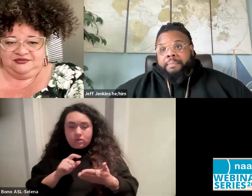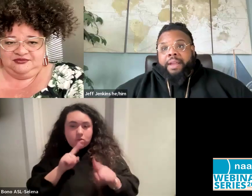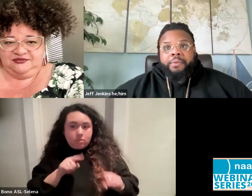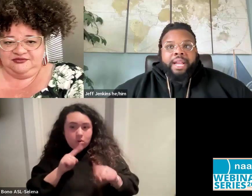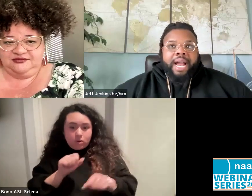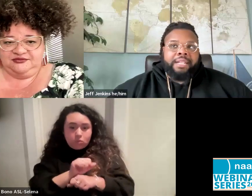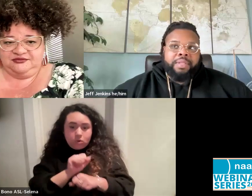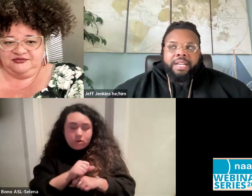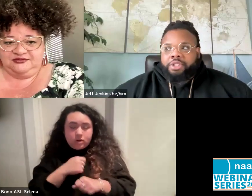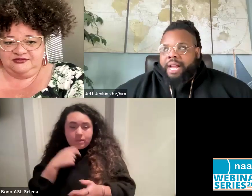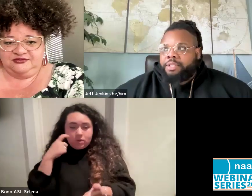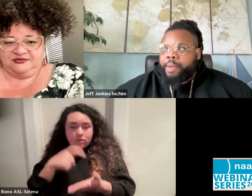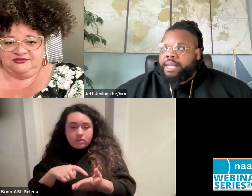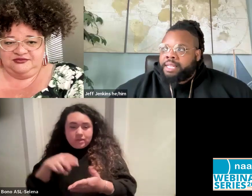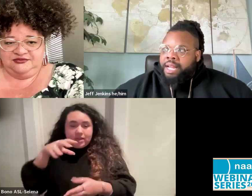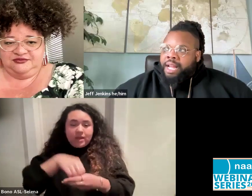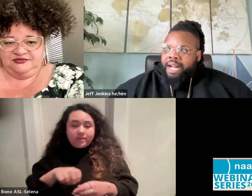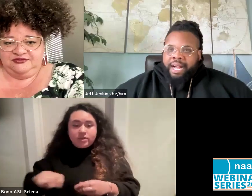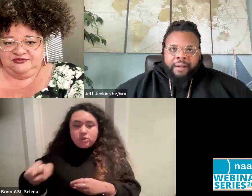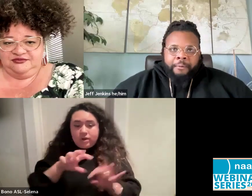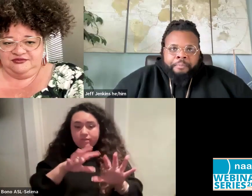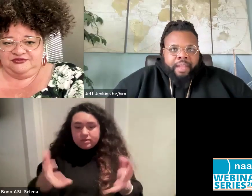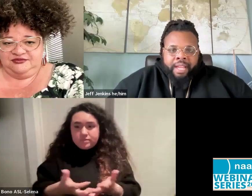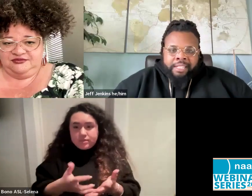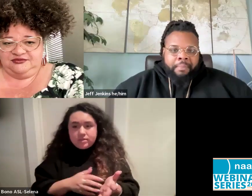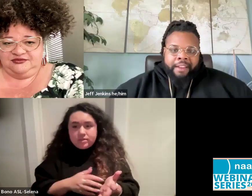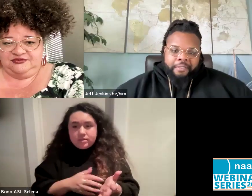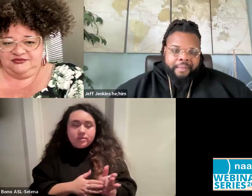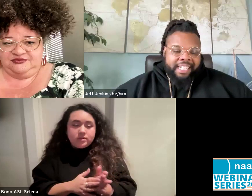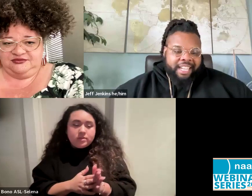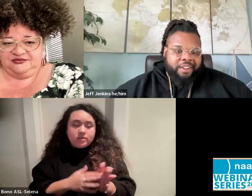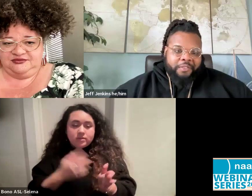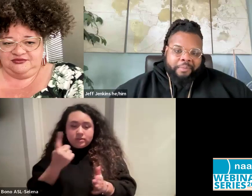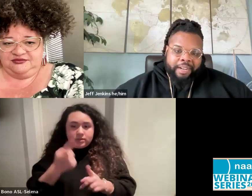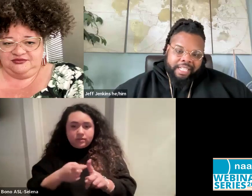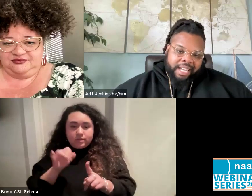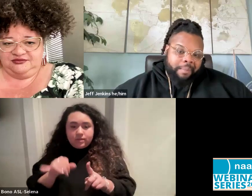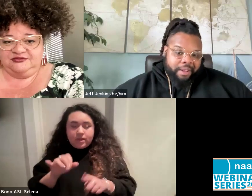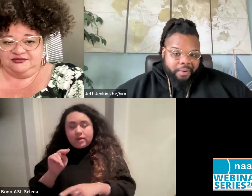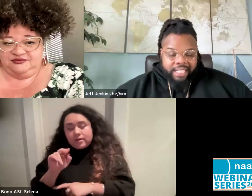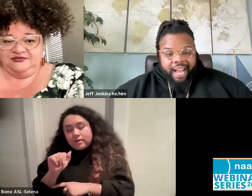Being recognized within the travel space is somebody from that go from the production company reached out